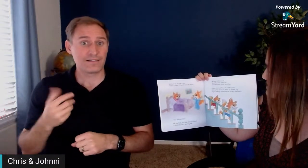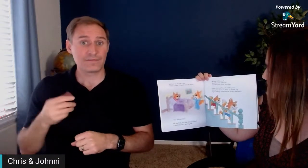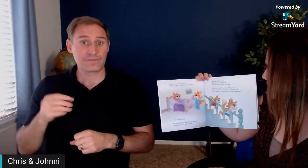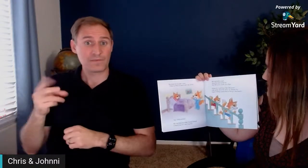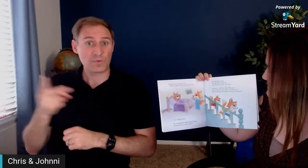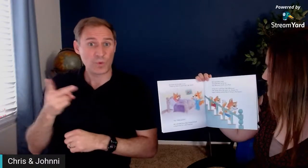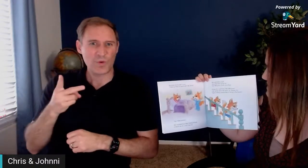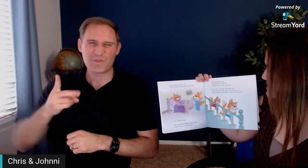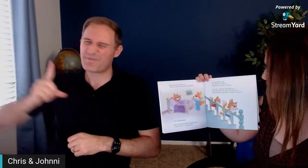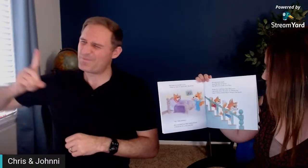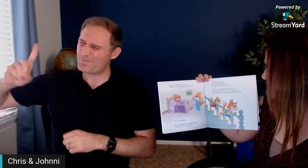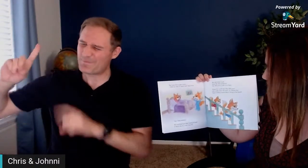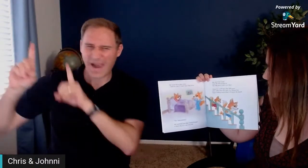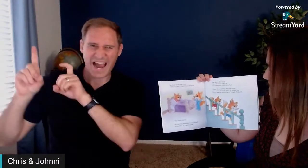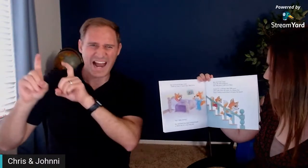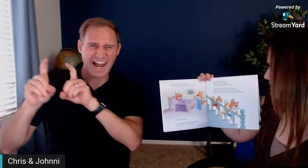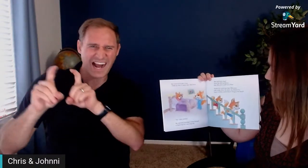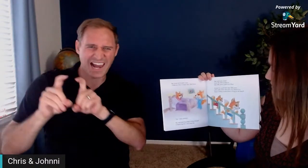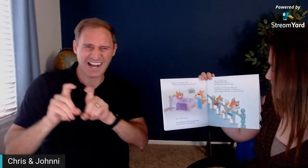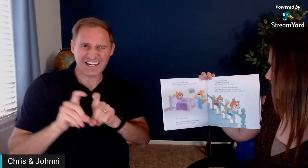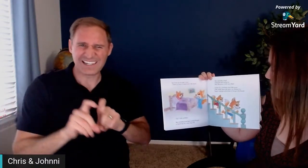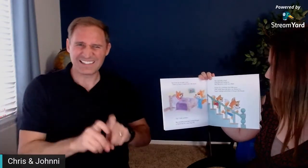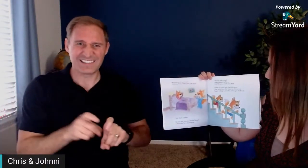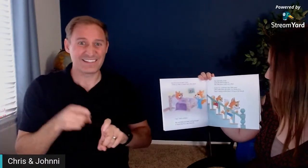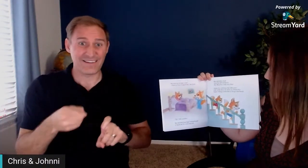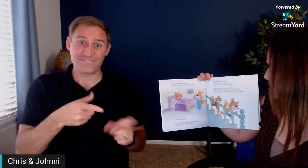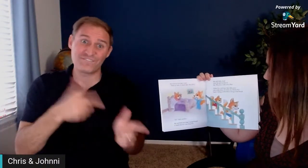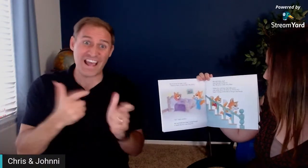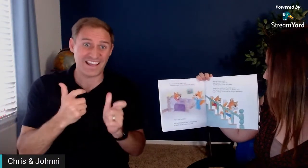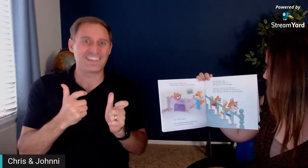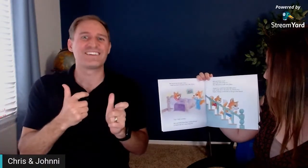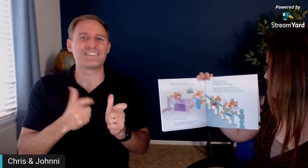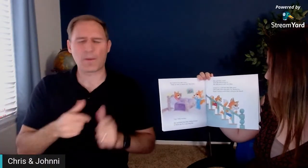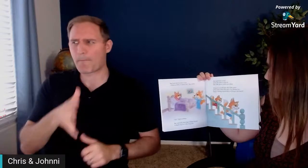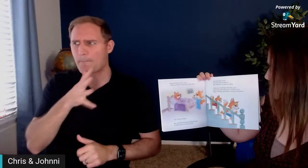the stairs as fast as their little paws could carry them mama fox could hear their little